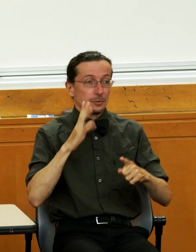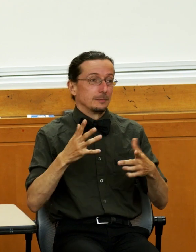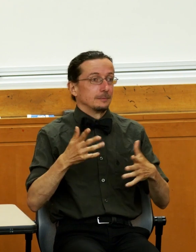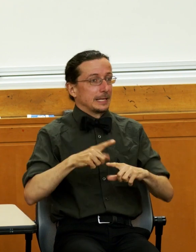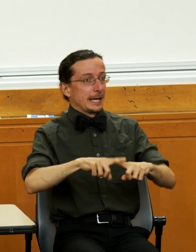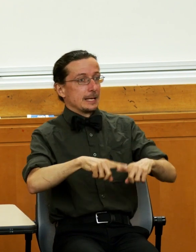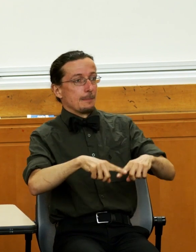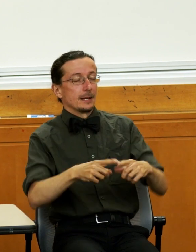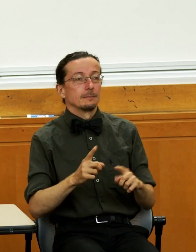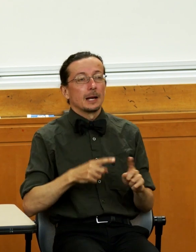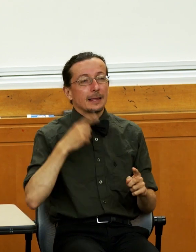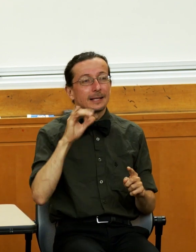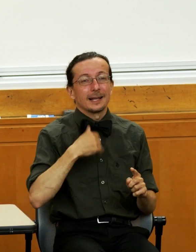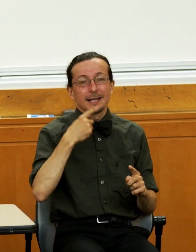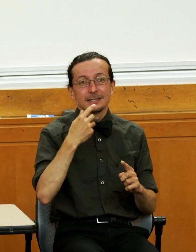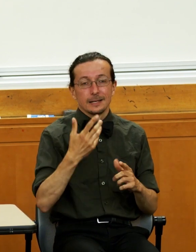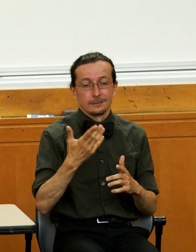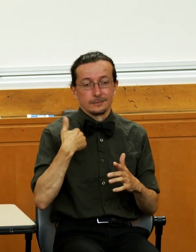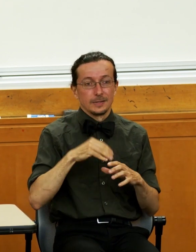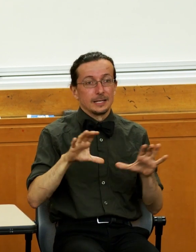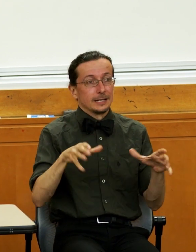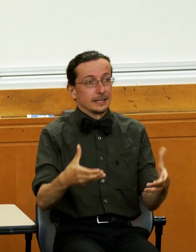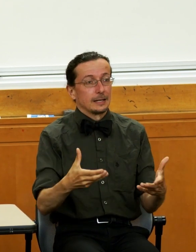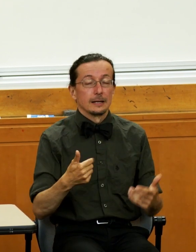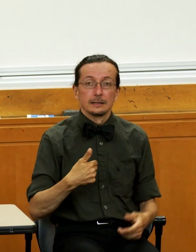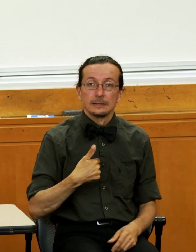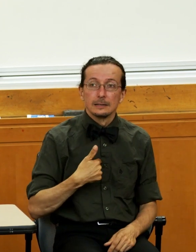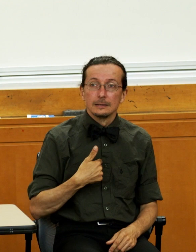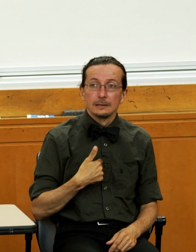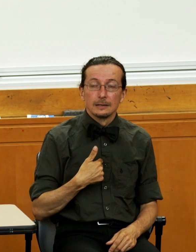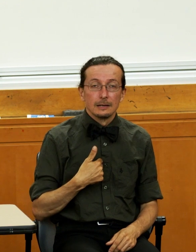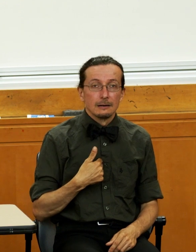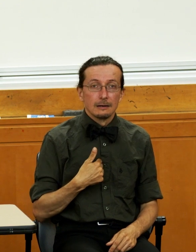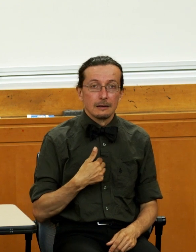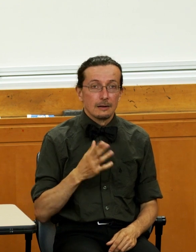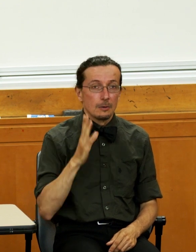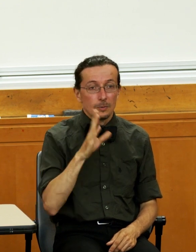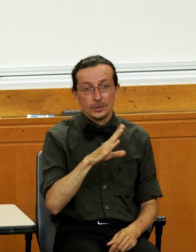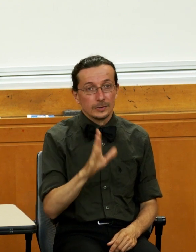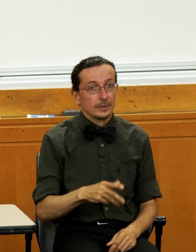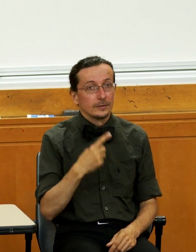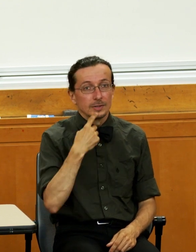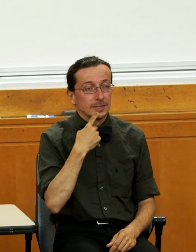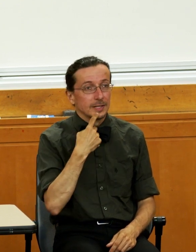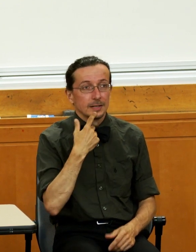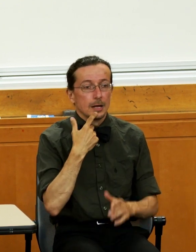like I said in class earlier, I'm not someone who's ever going to say that like the law itself